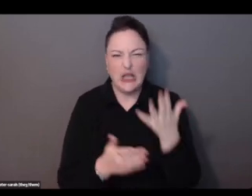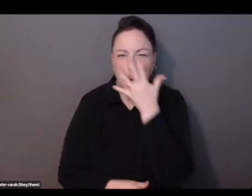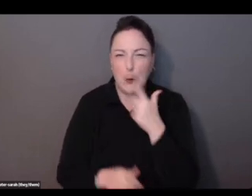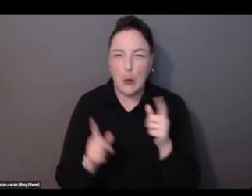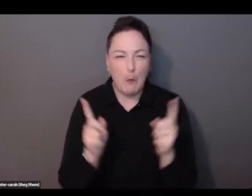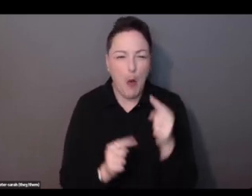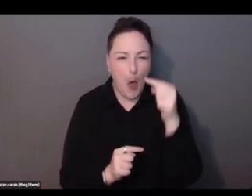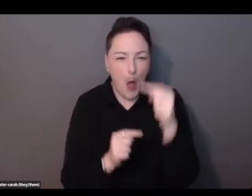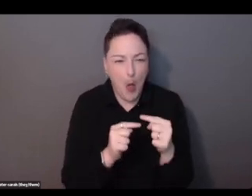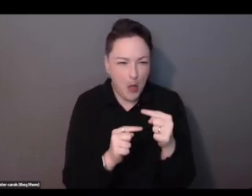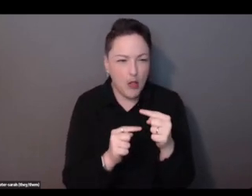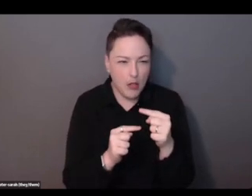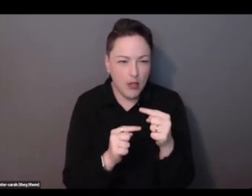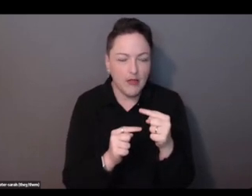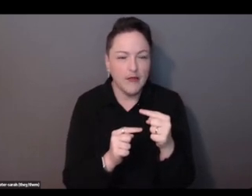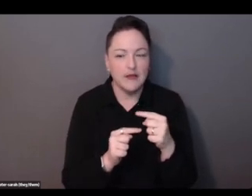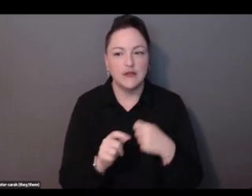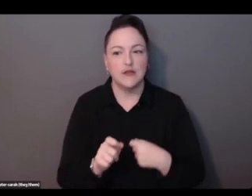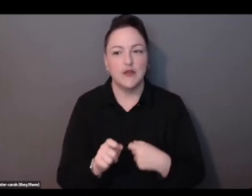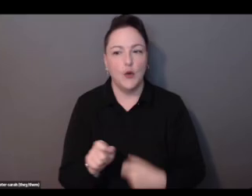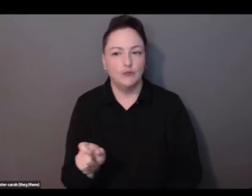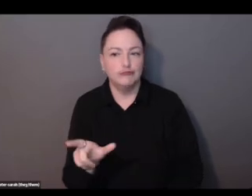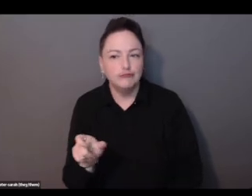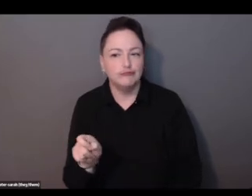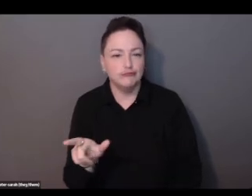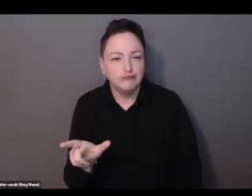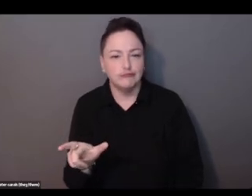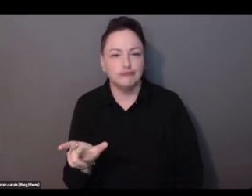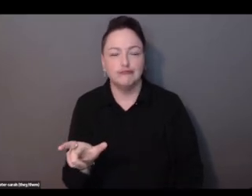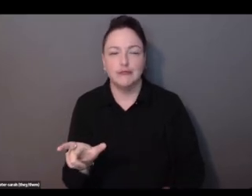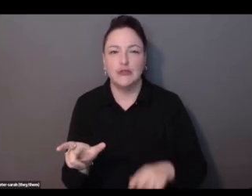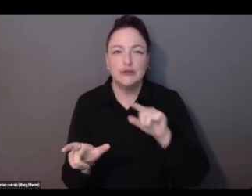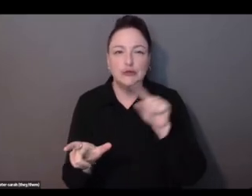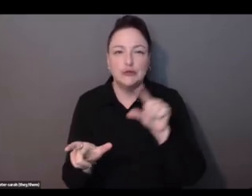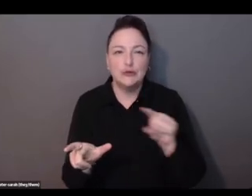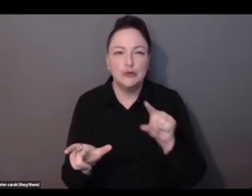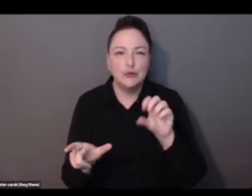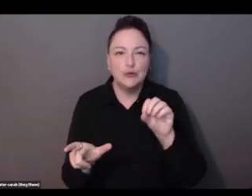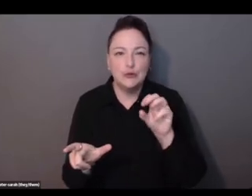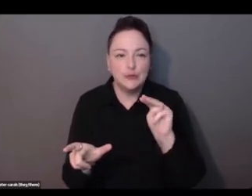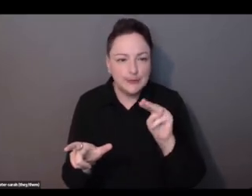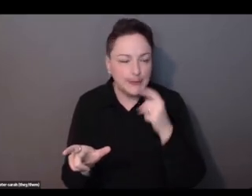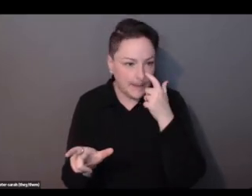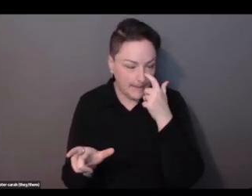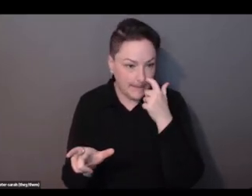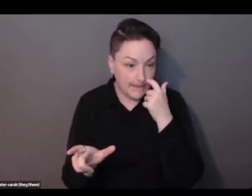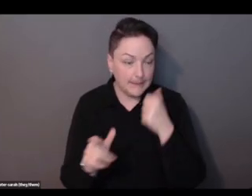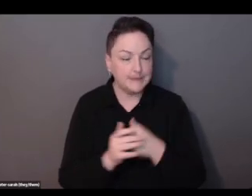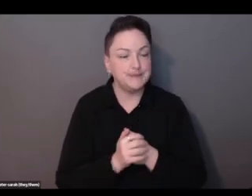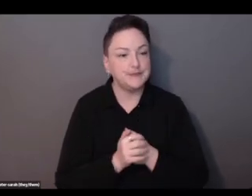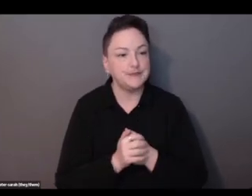so we're going to try to make that a little bigger. And this dashboard is set